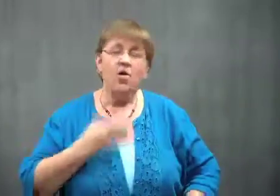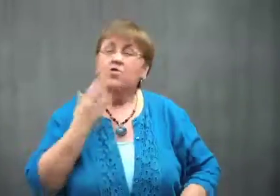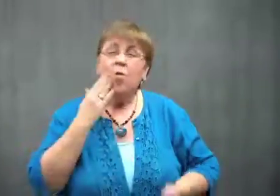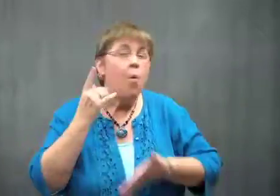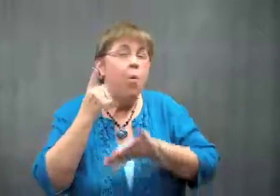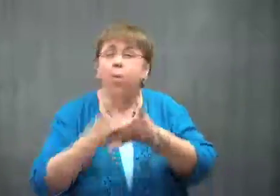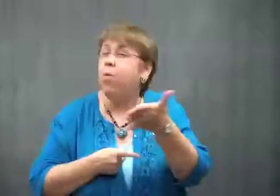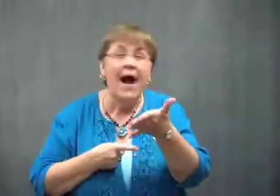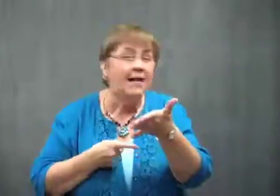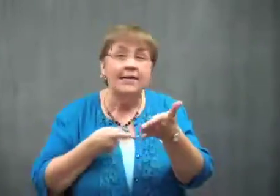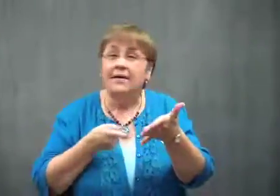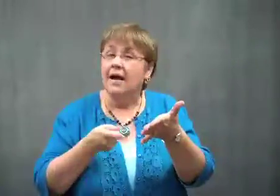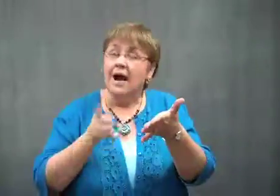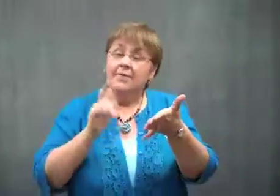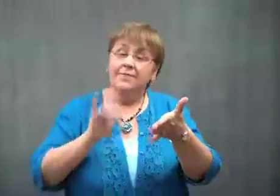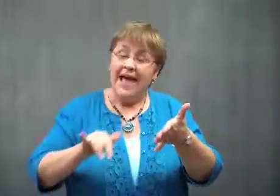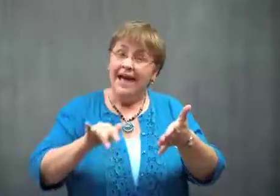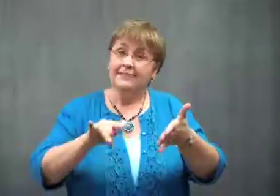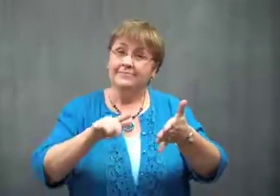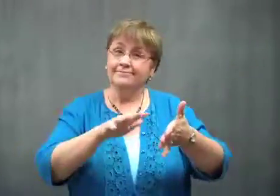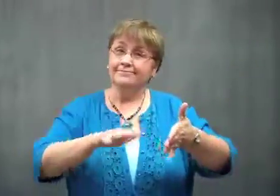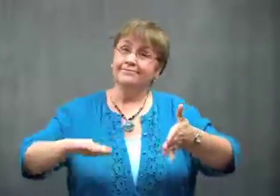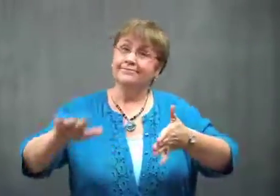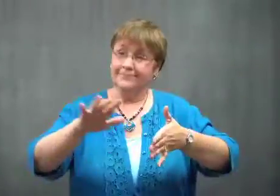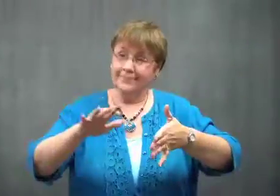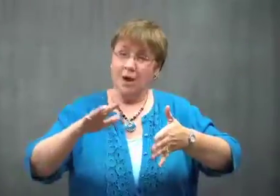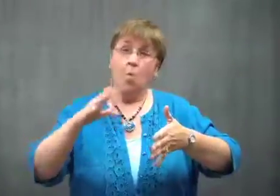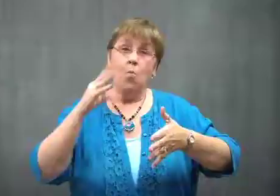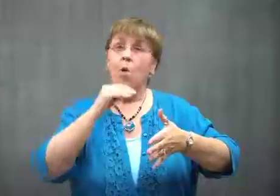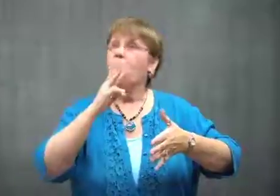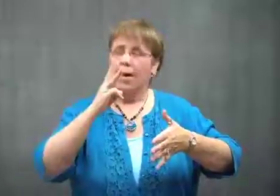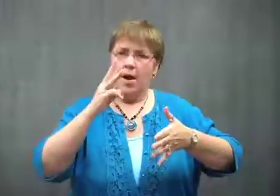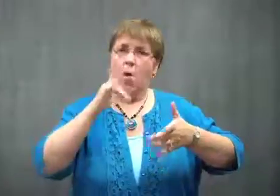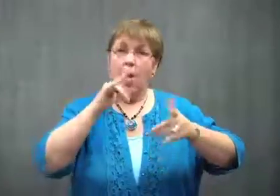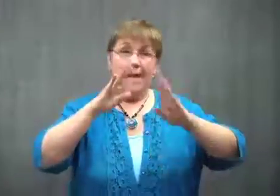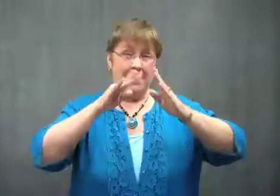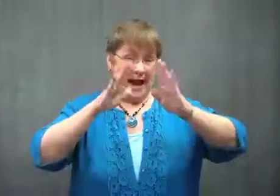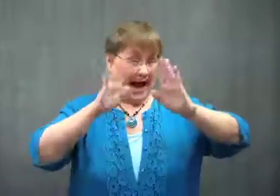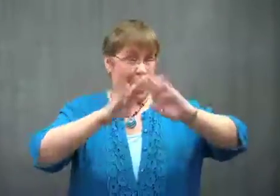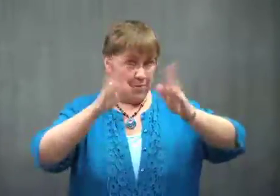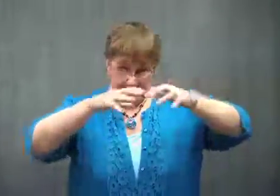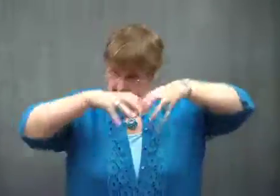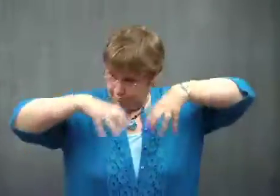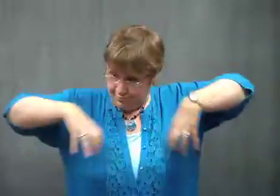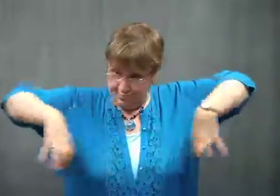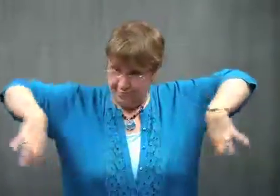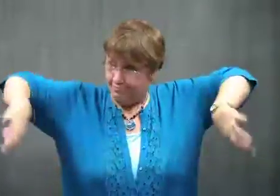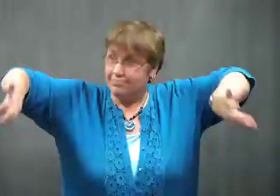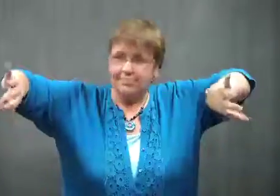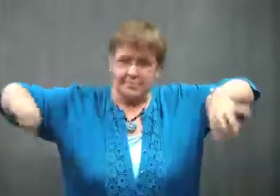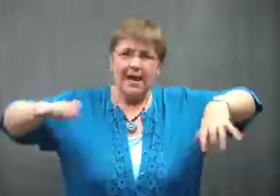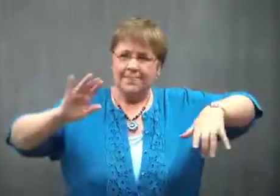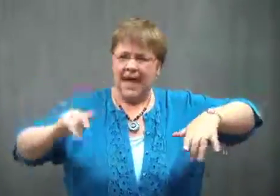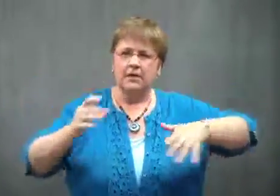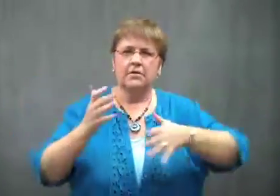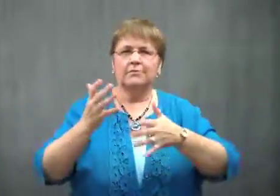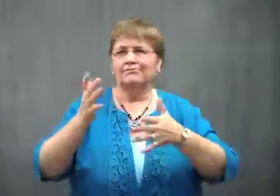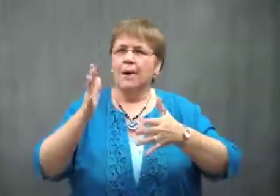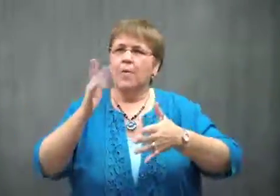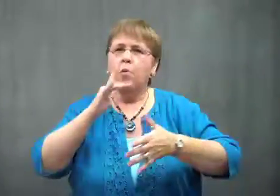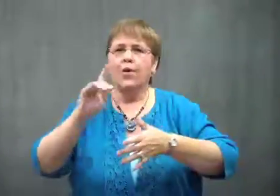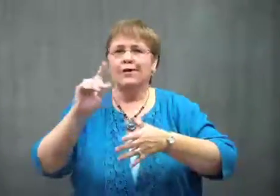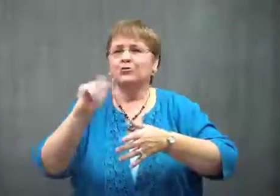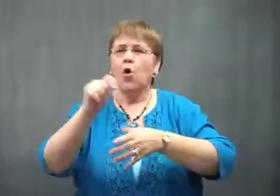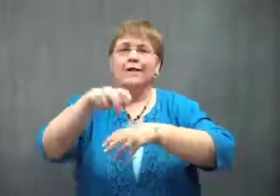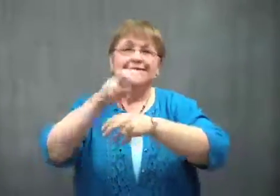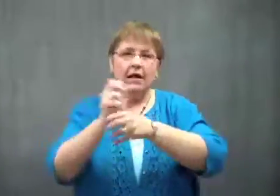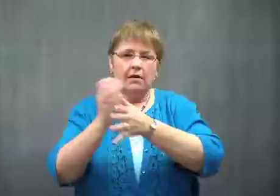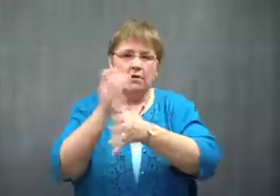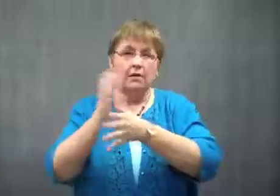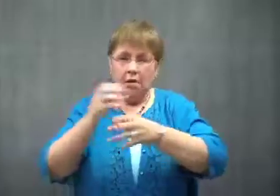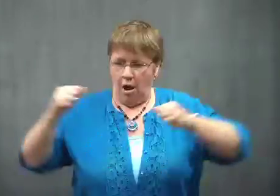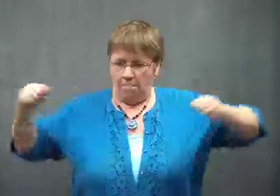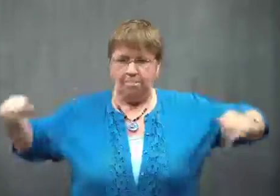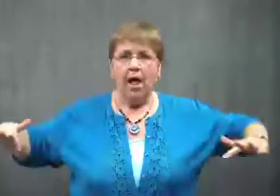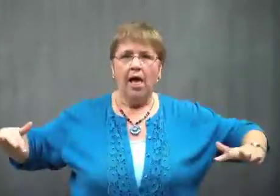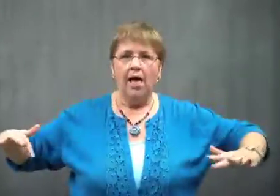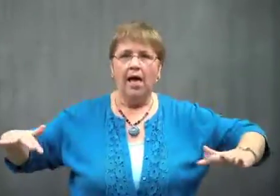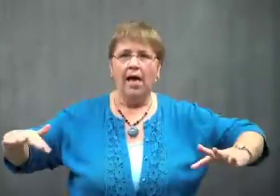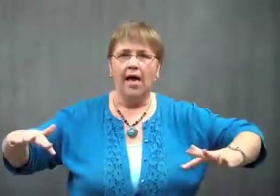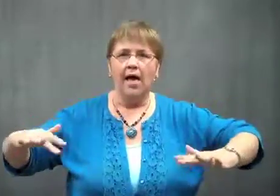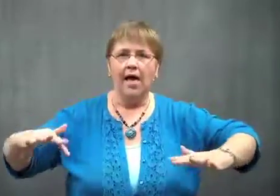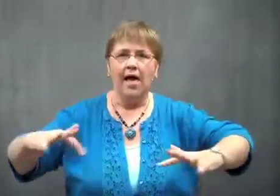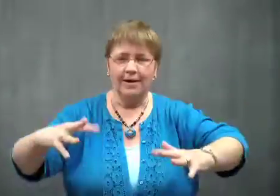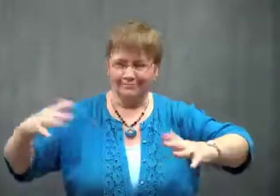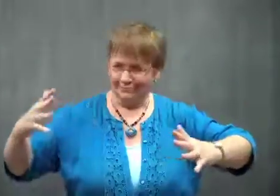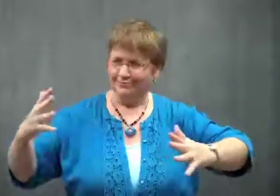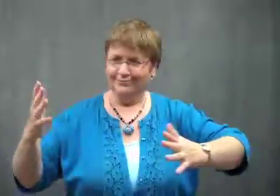The reason why the water was so warm was because of all the houses around the lake.